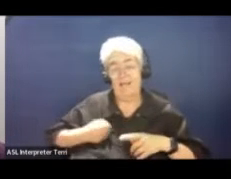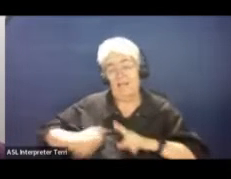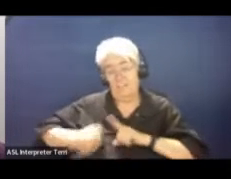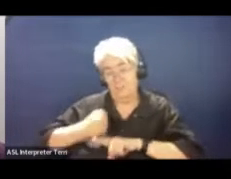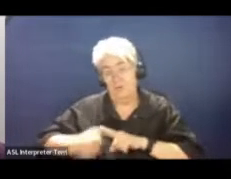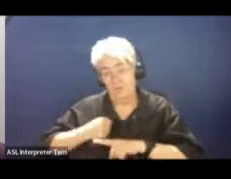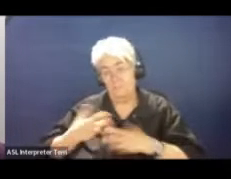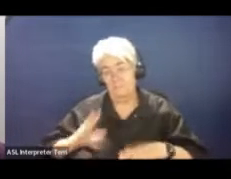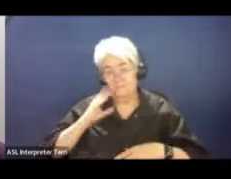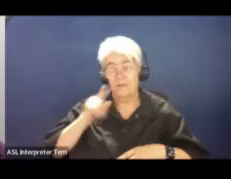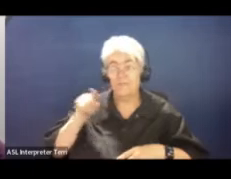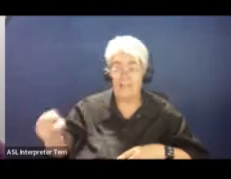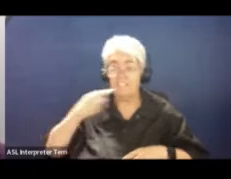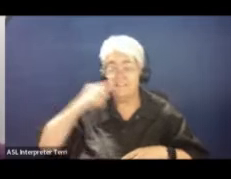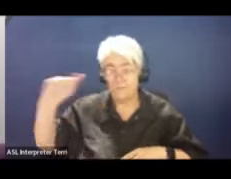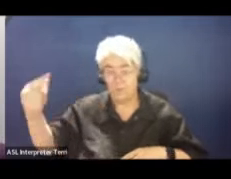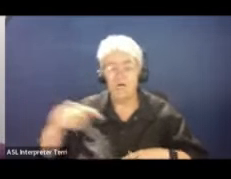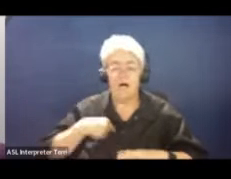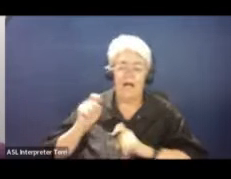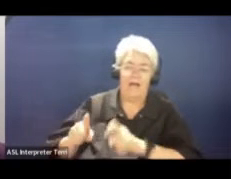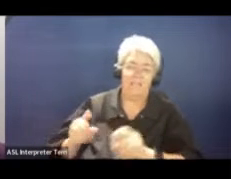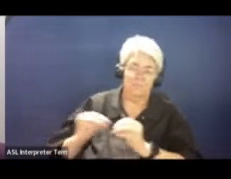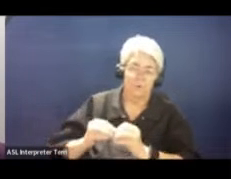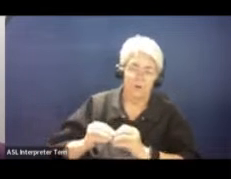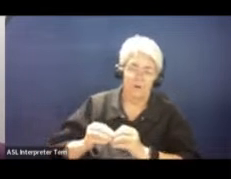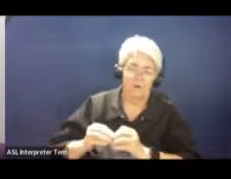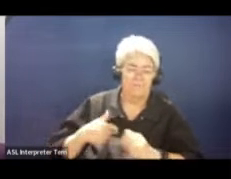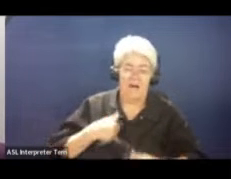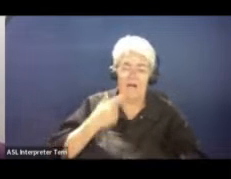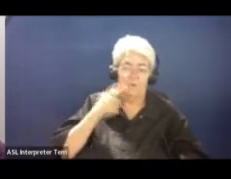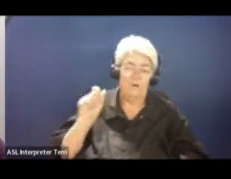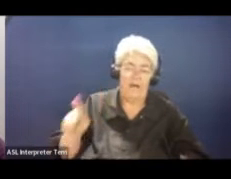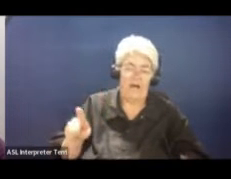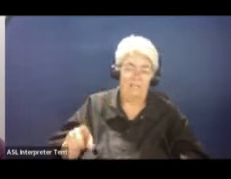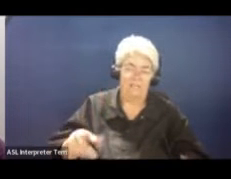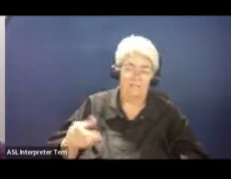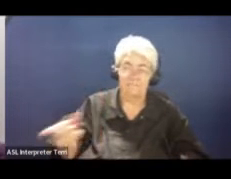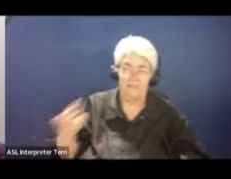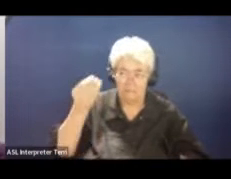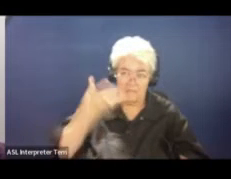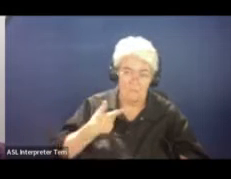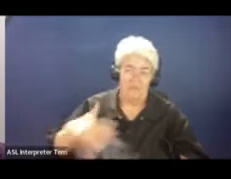past. When people are going through all of these areas, it's